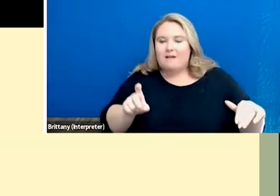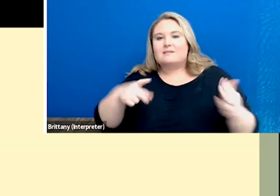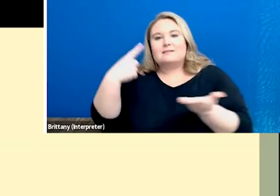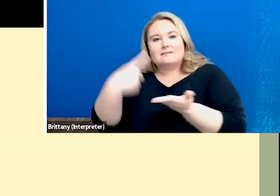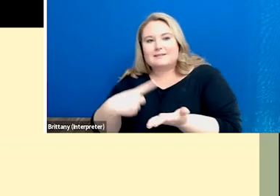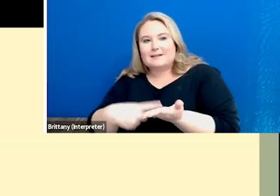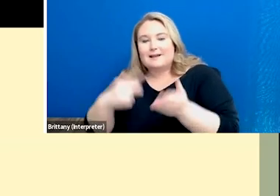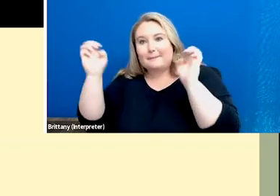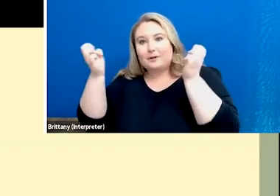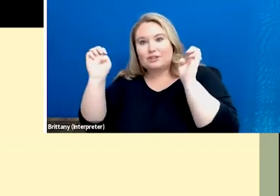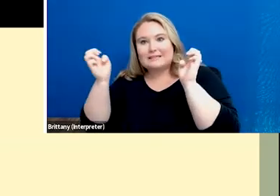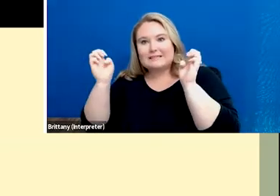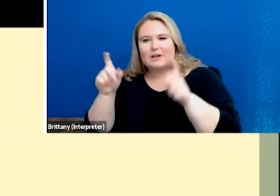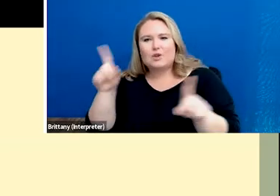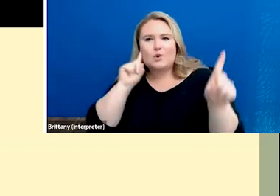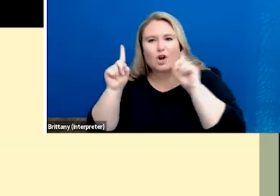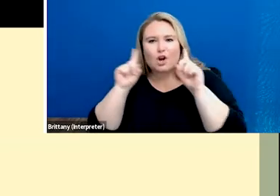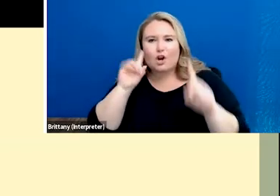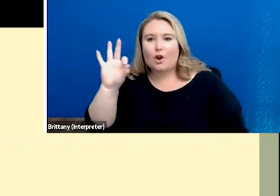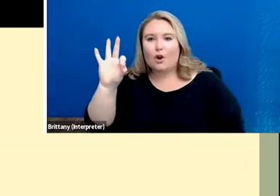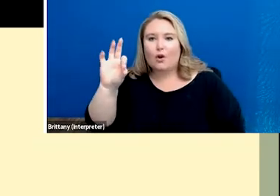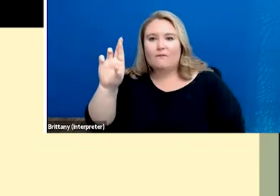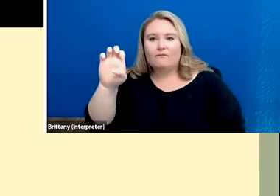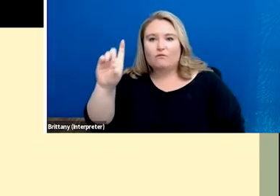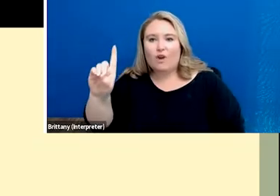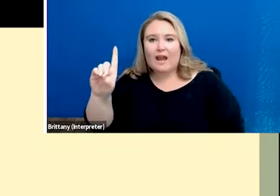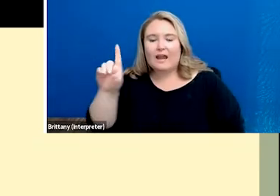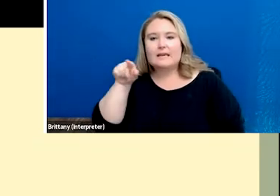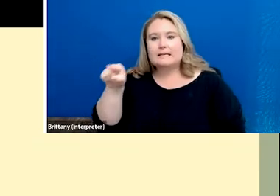And you heard Fred so eloquently describe to you